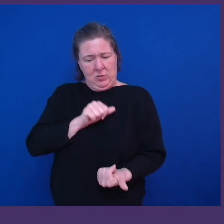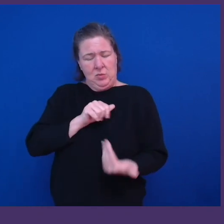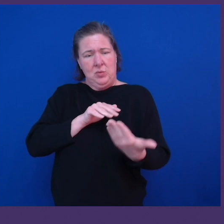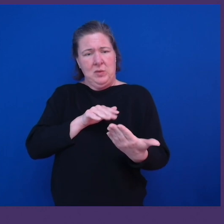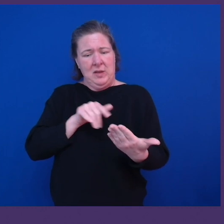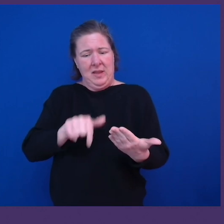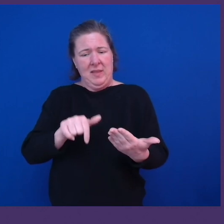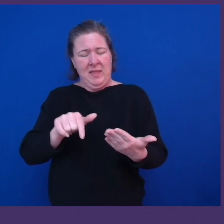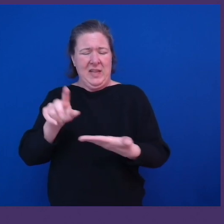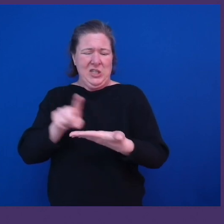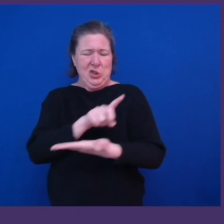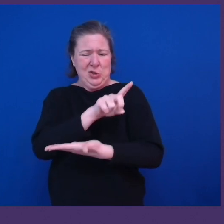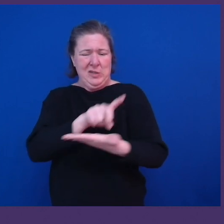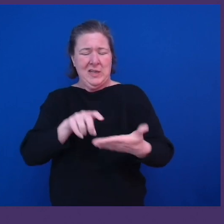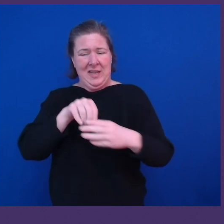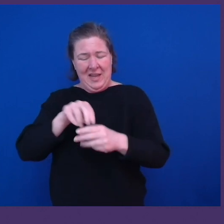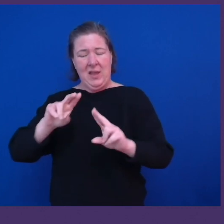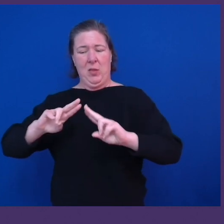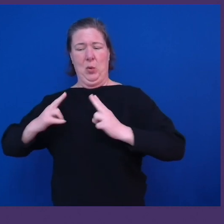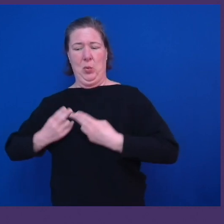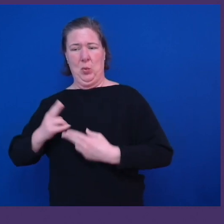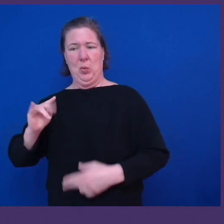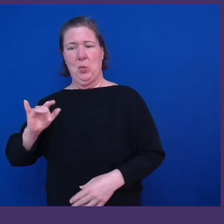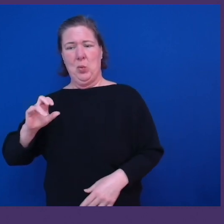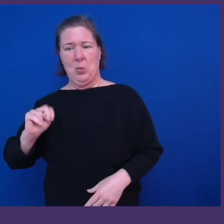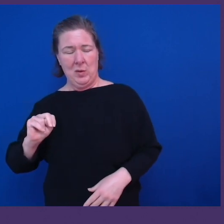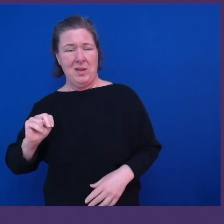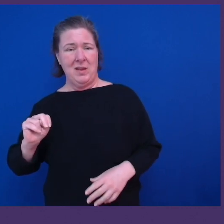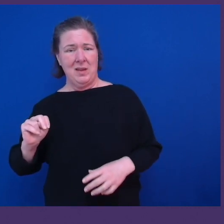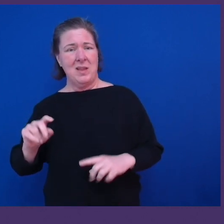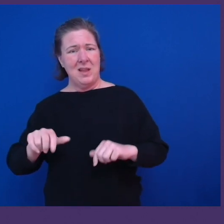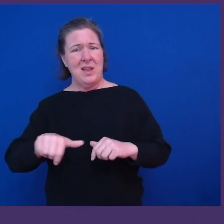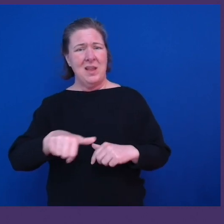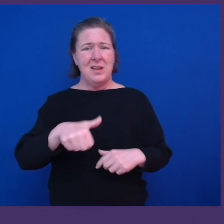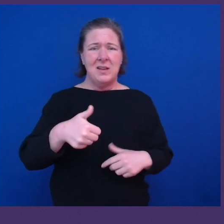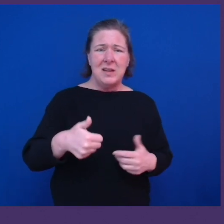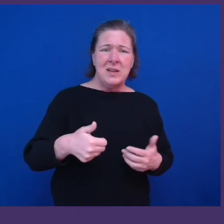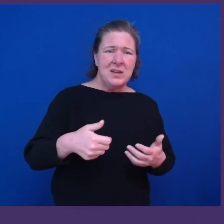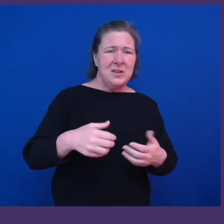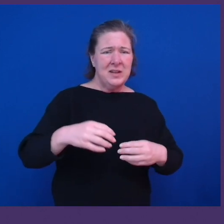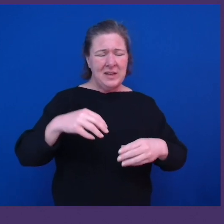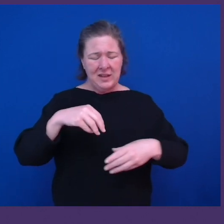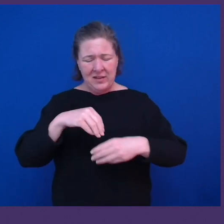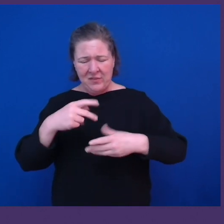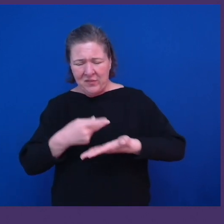in the union, in alternative fail infrastructure legislation